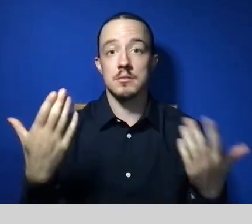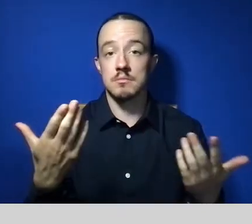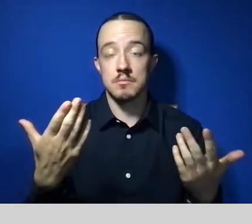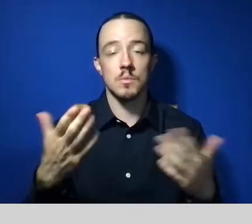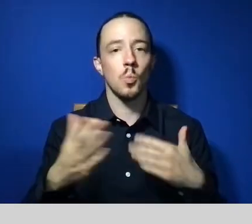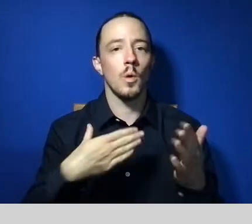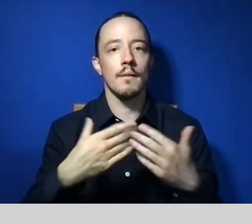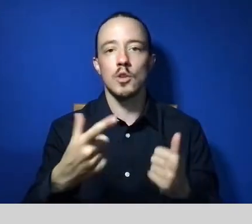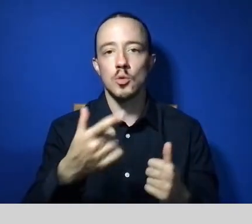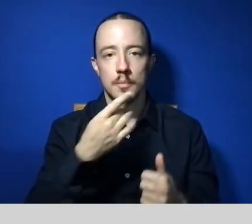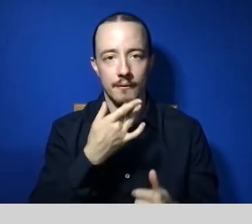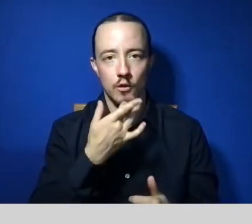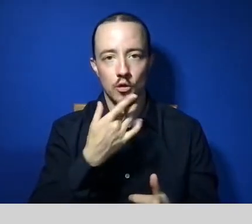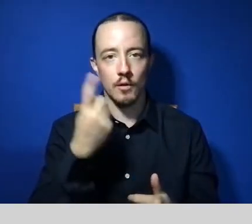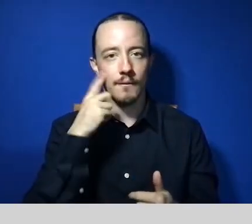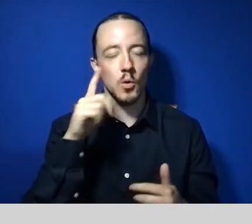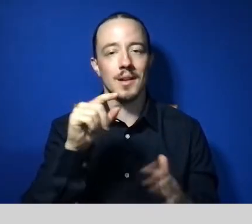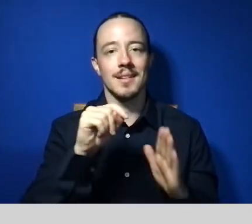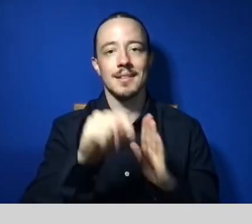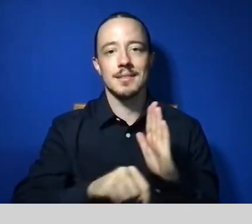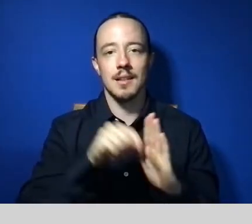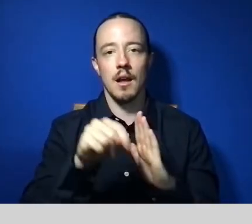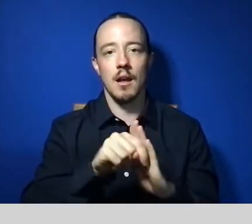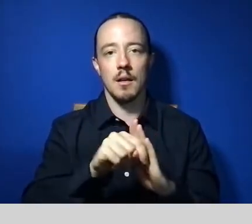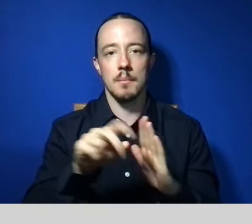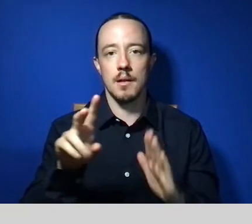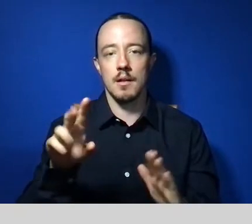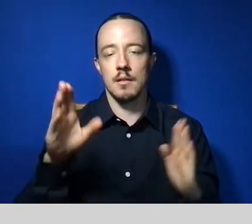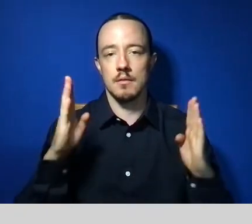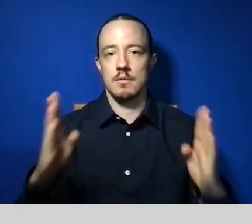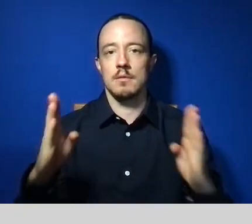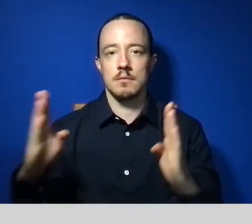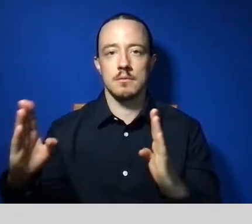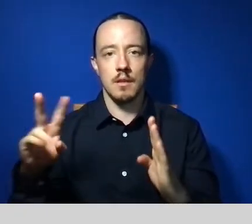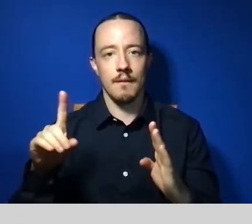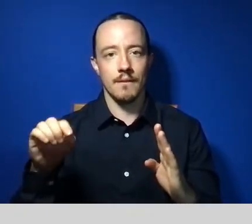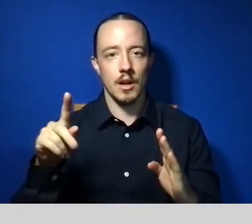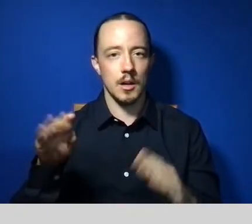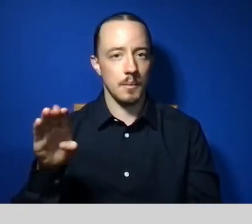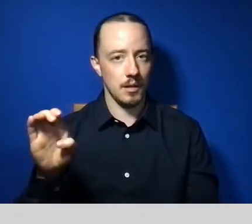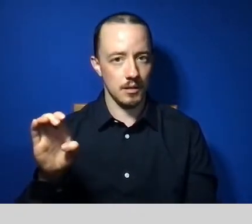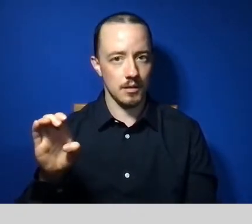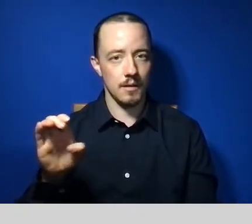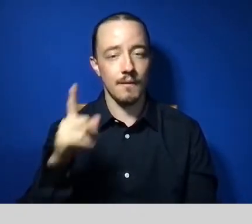It could be whatever you would like in terms of a time variable on the x-axis.